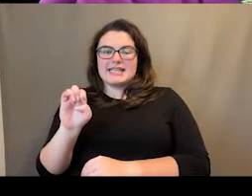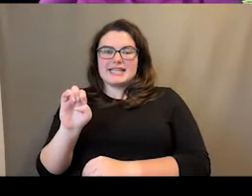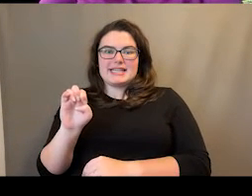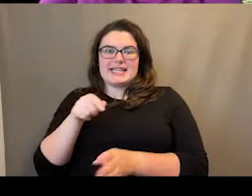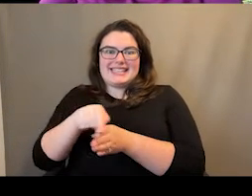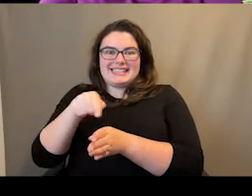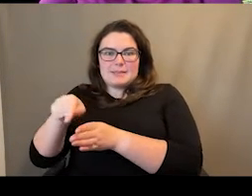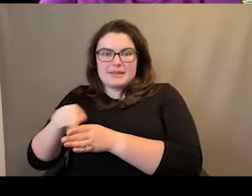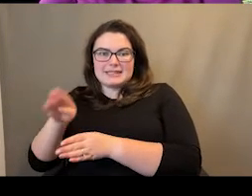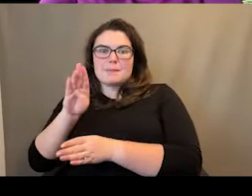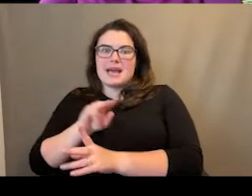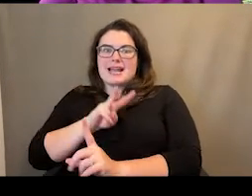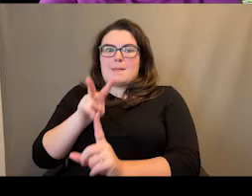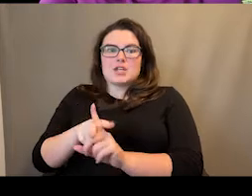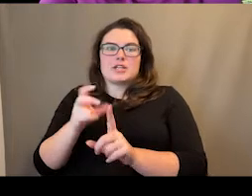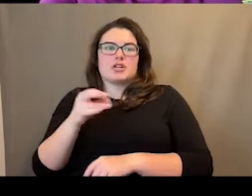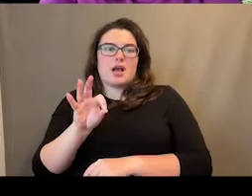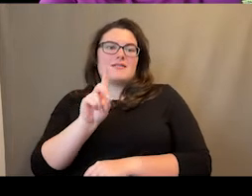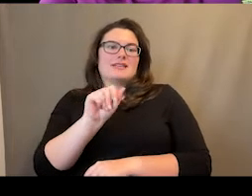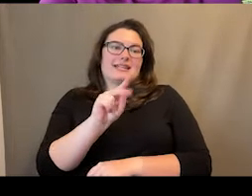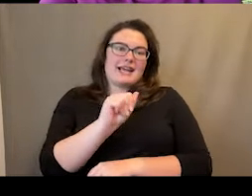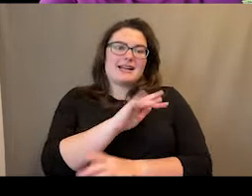of data and network science methods.